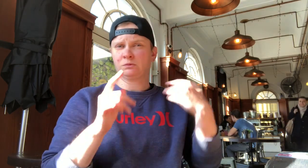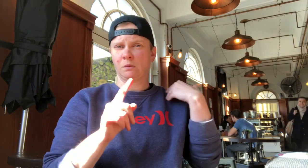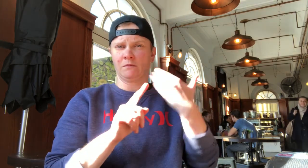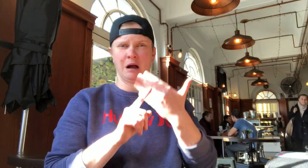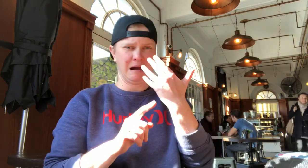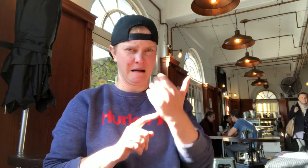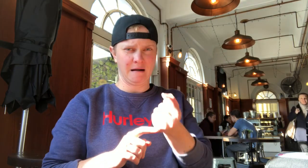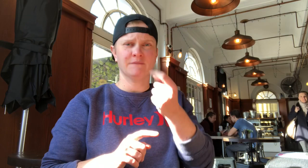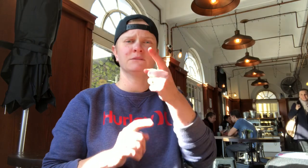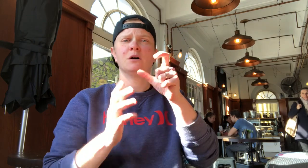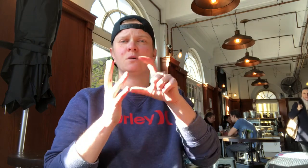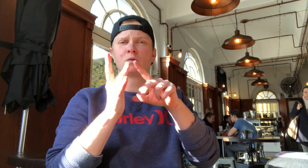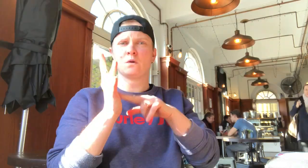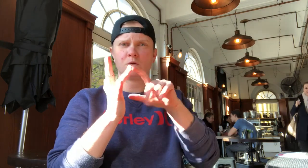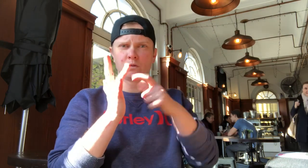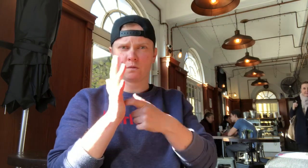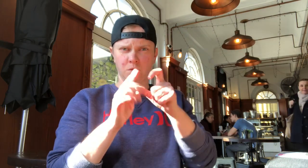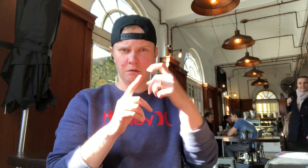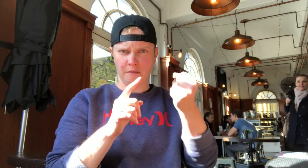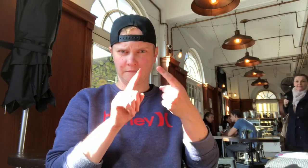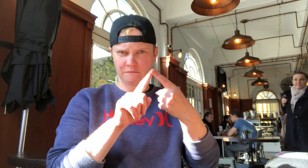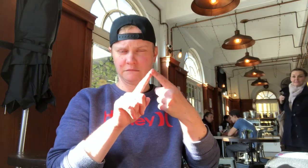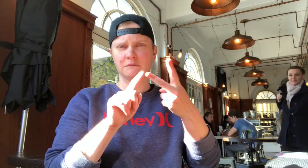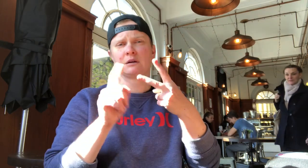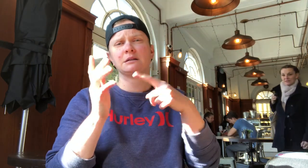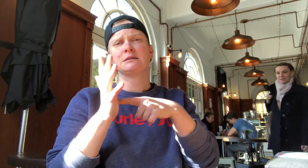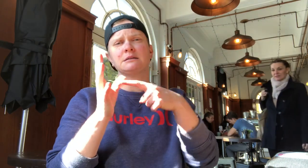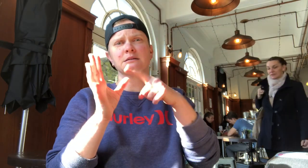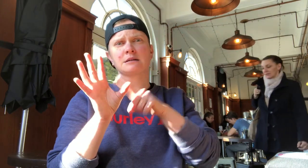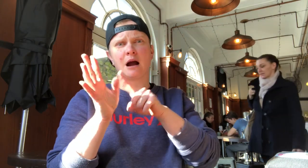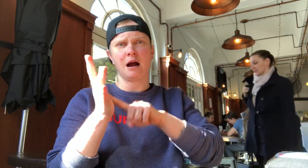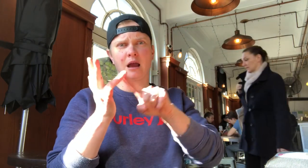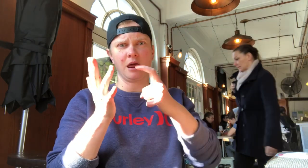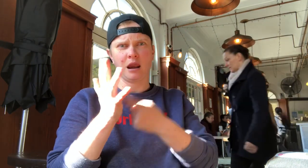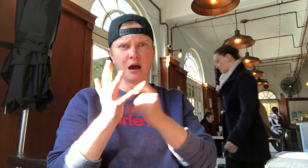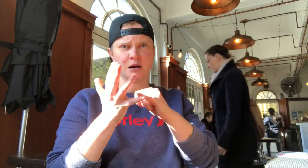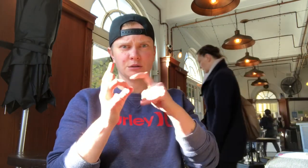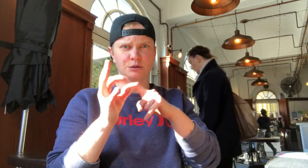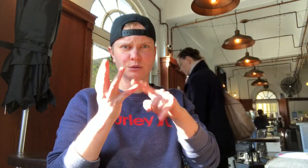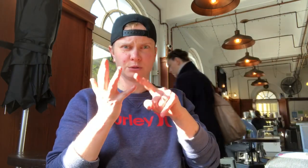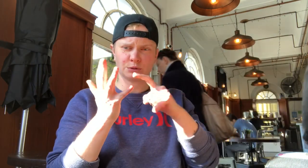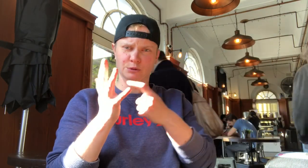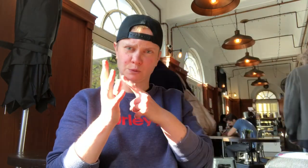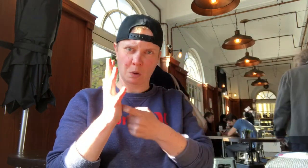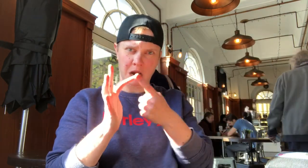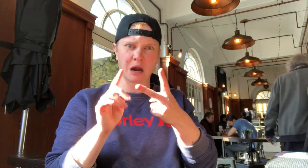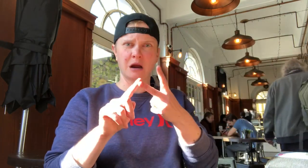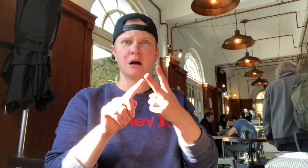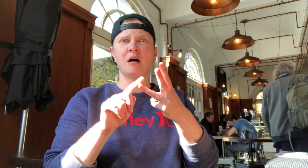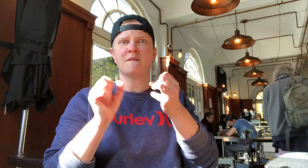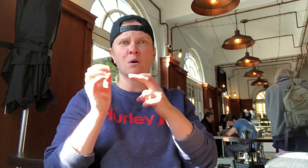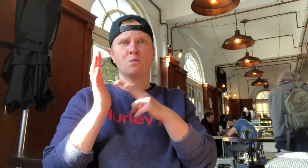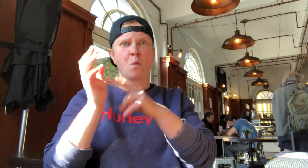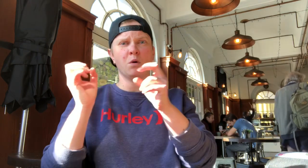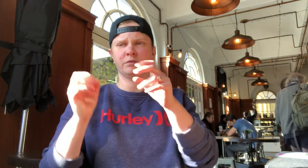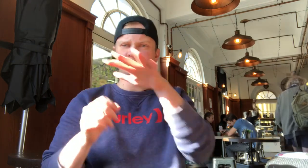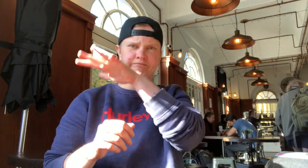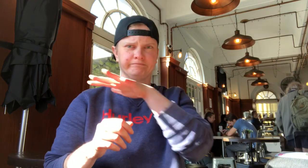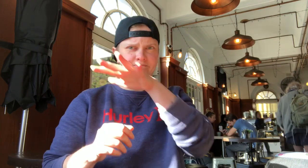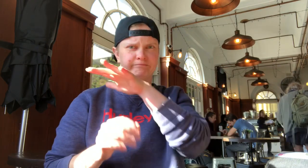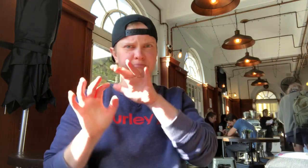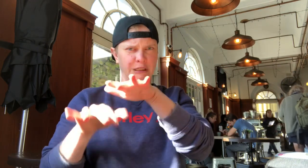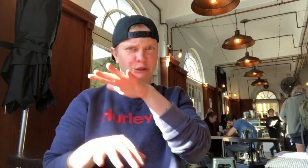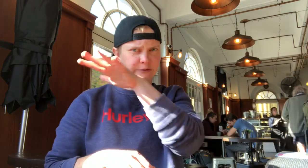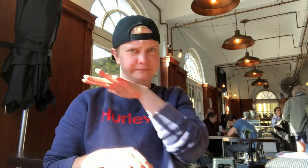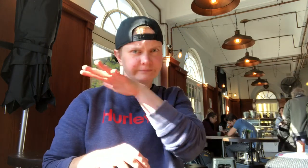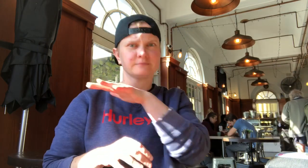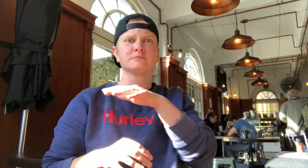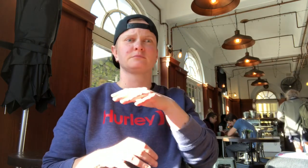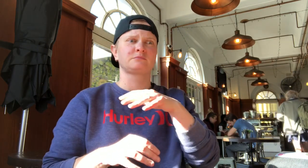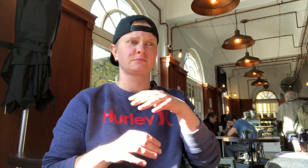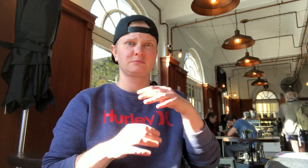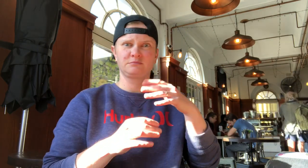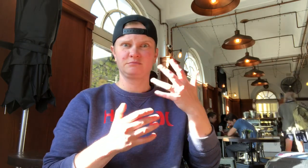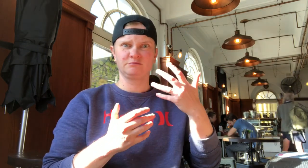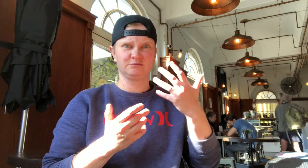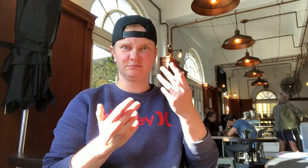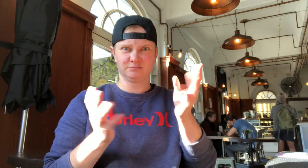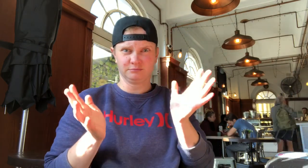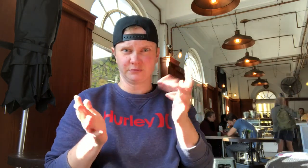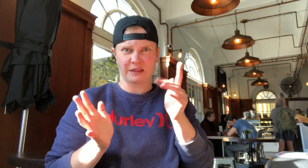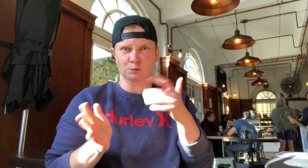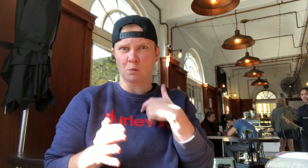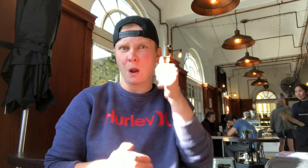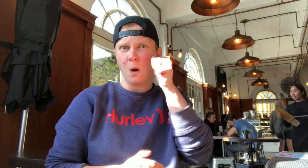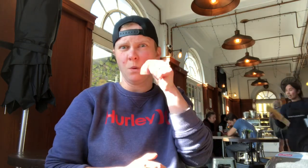So far what I know has are Concord Hospital... Taylor Square... Northern Beaches area... That's all I know